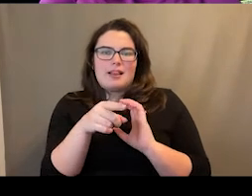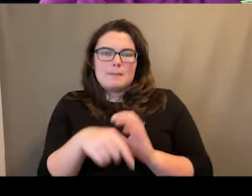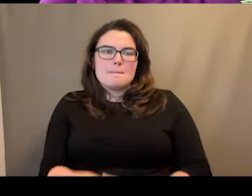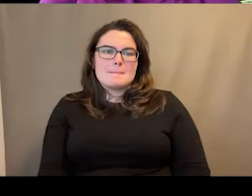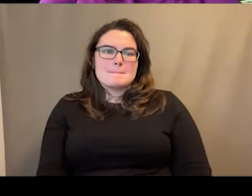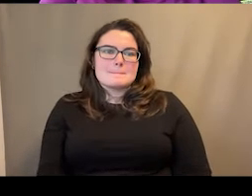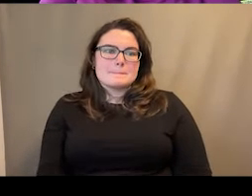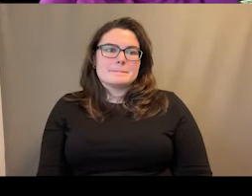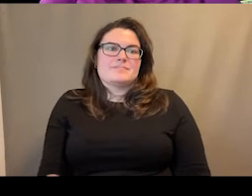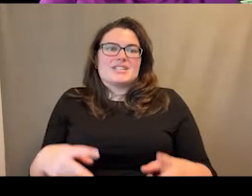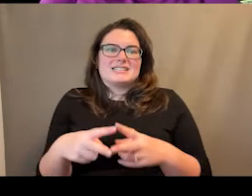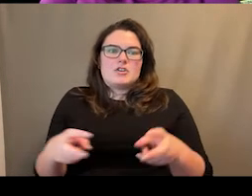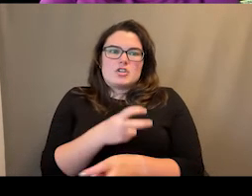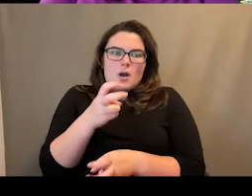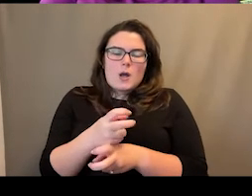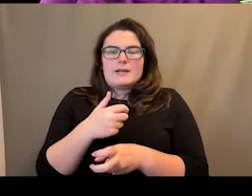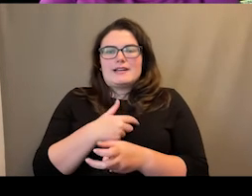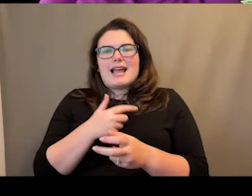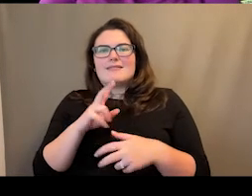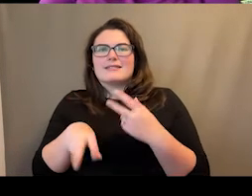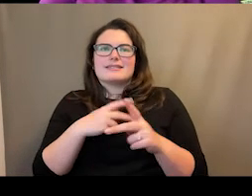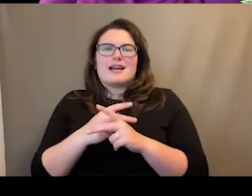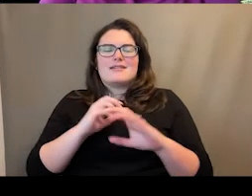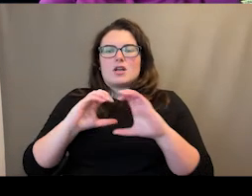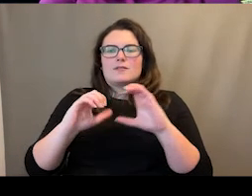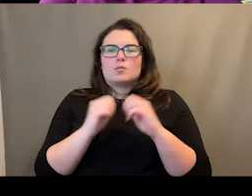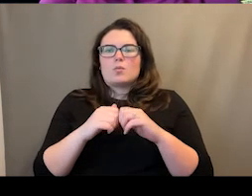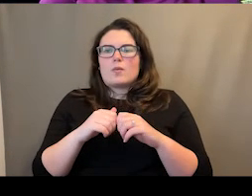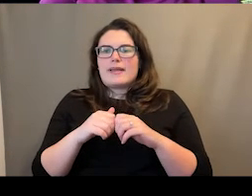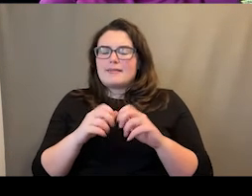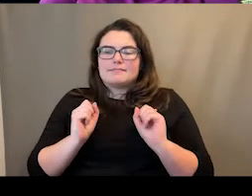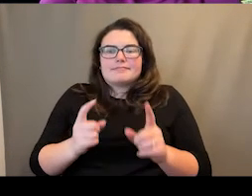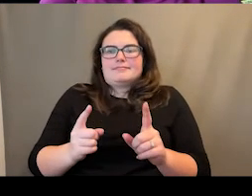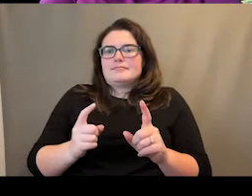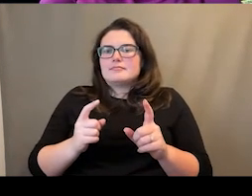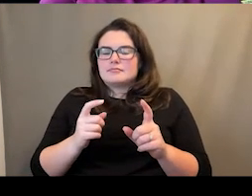these conversations with code calls. I would always suggest to email